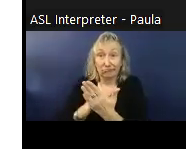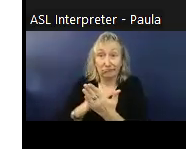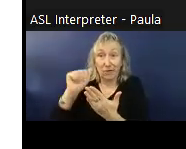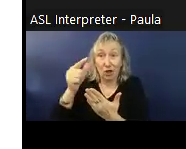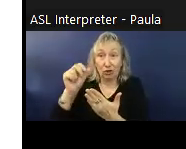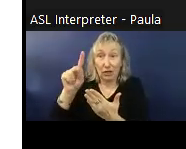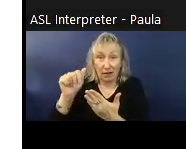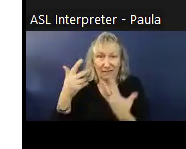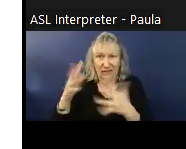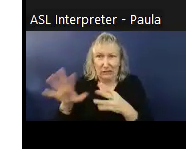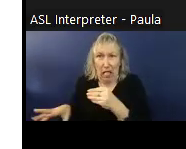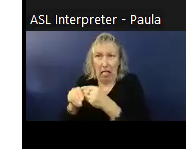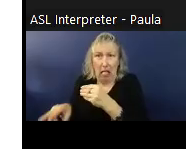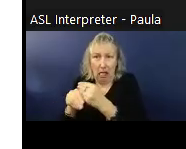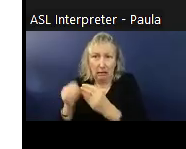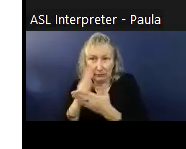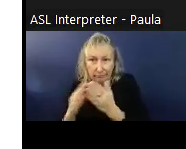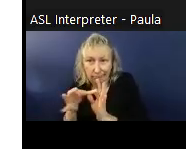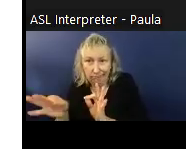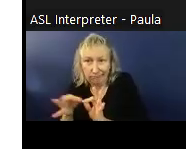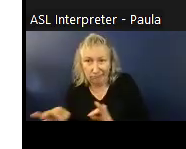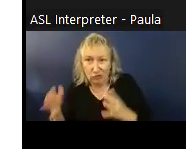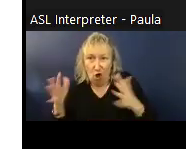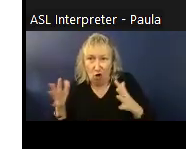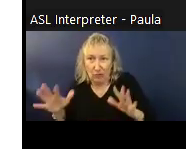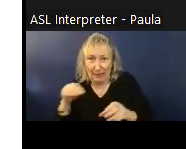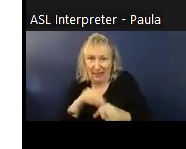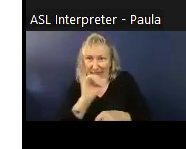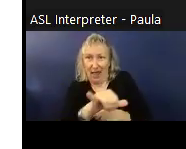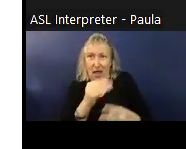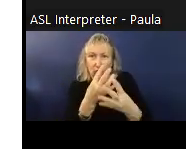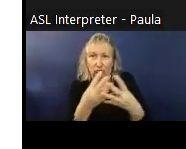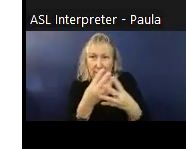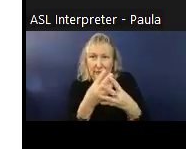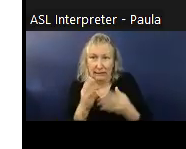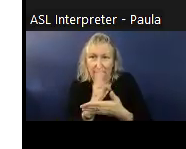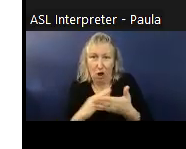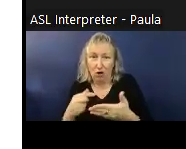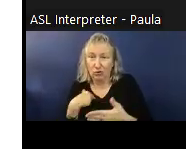the screening section that I would like to bring to your attention.